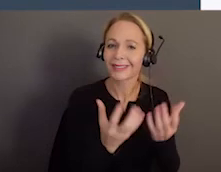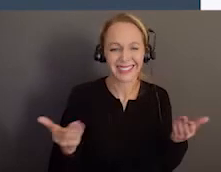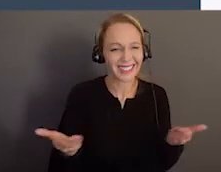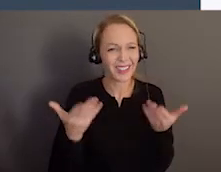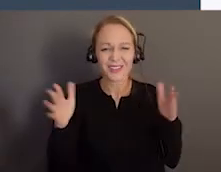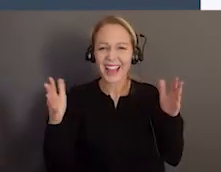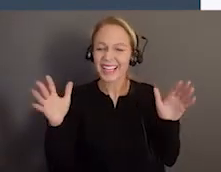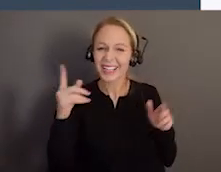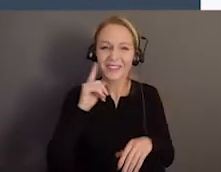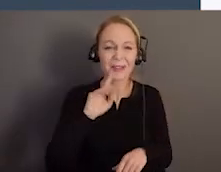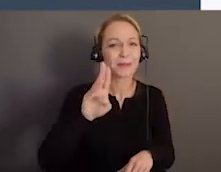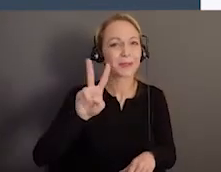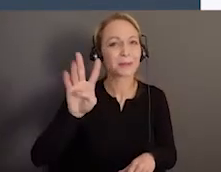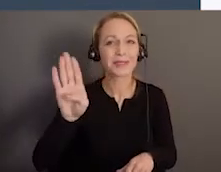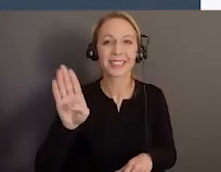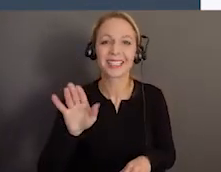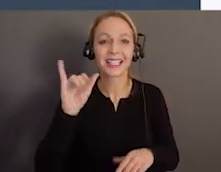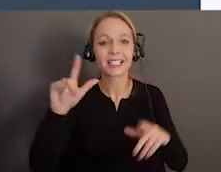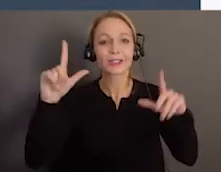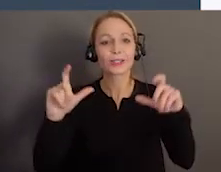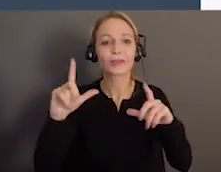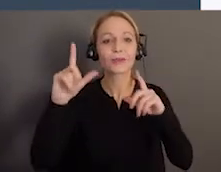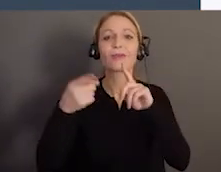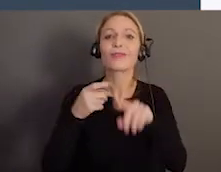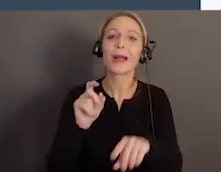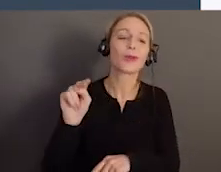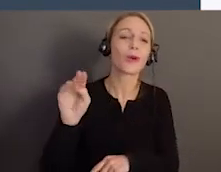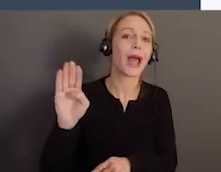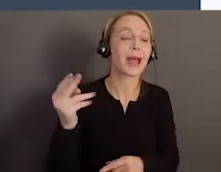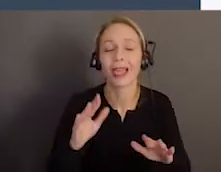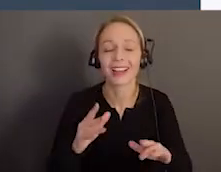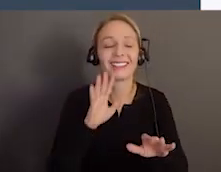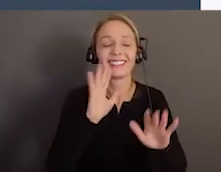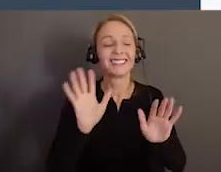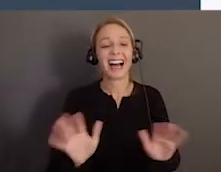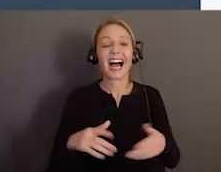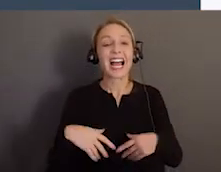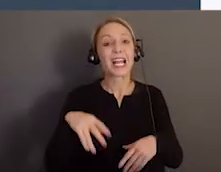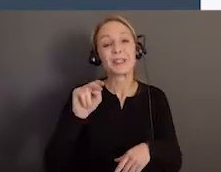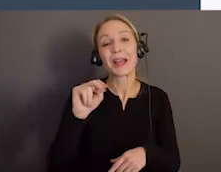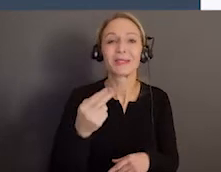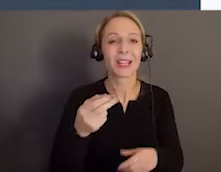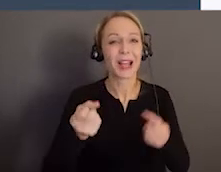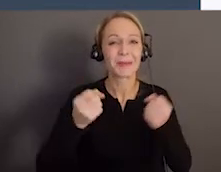AND THIS IS A SCREEN SHOT FROM AUTO MOBILE DEAL